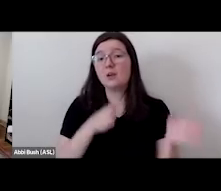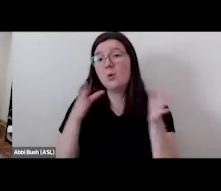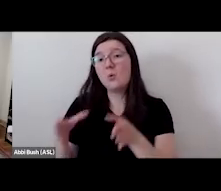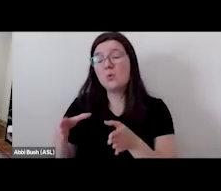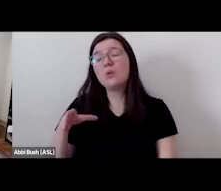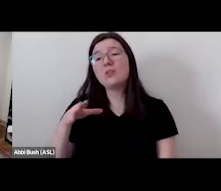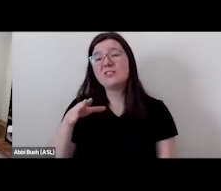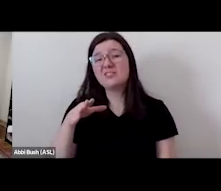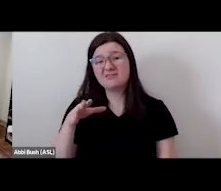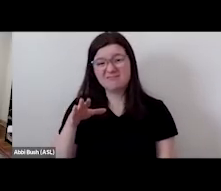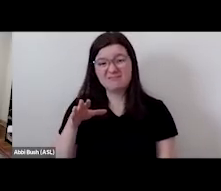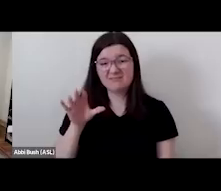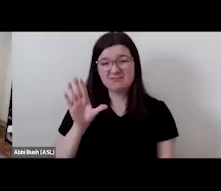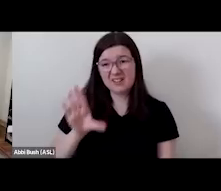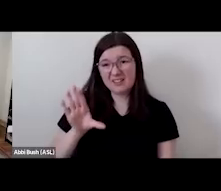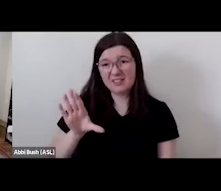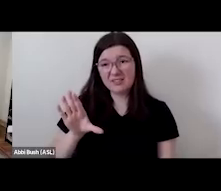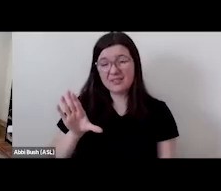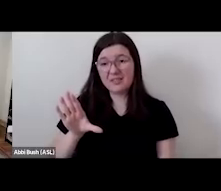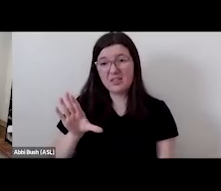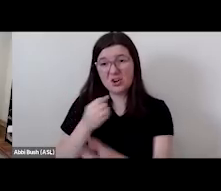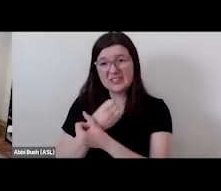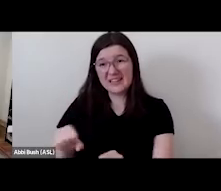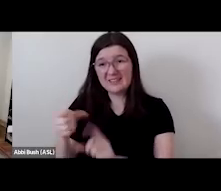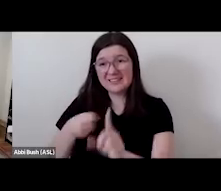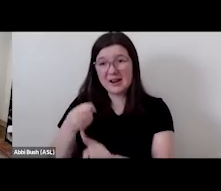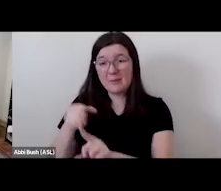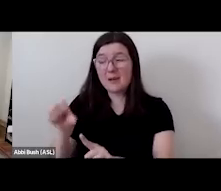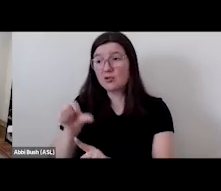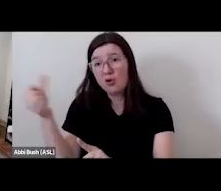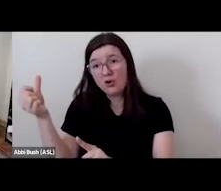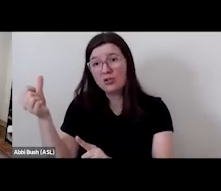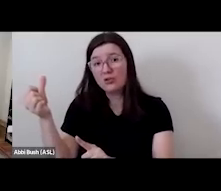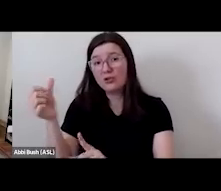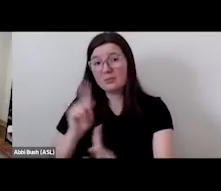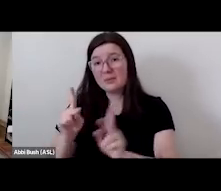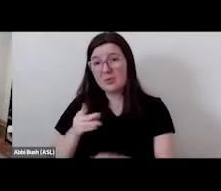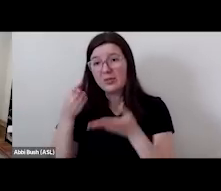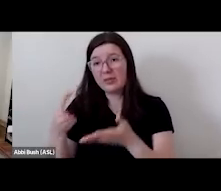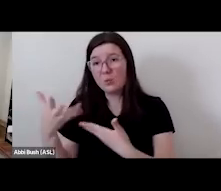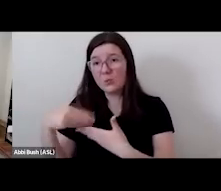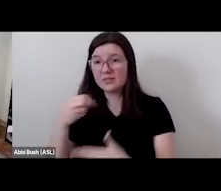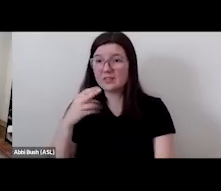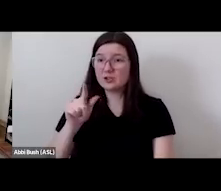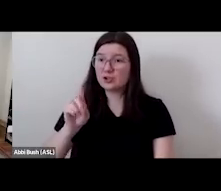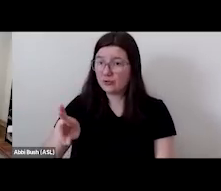what are the expectations we're gonna hold our guests to and how can we make this more clear to them?